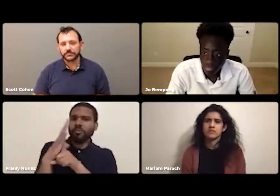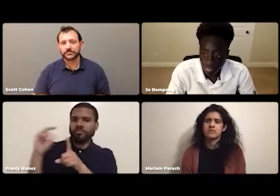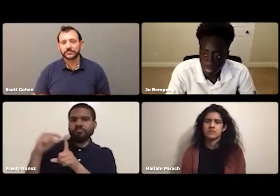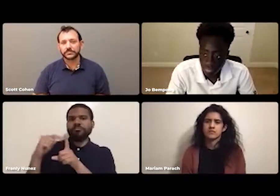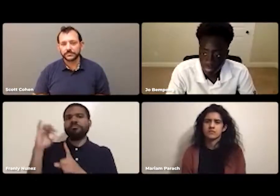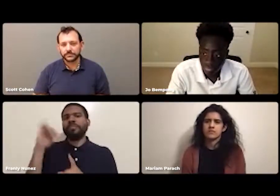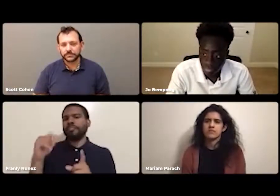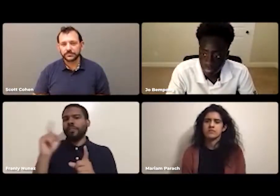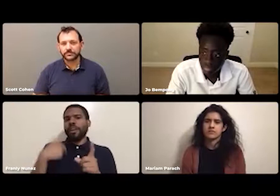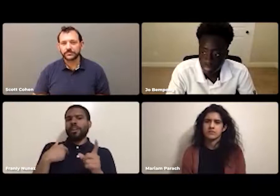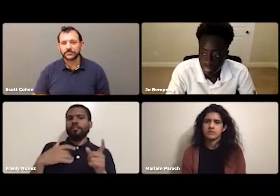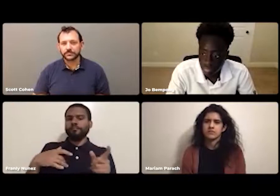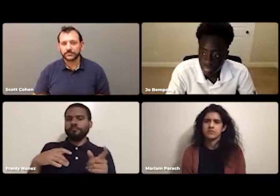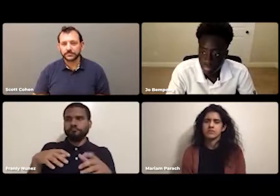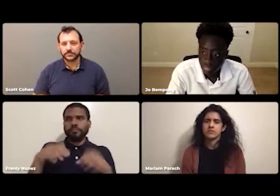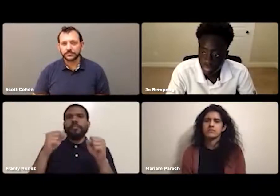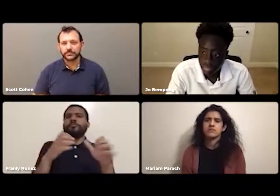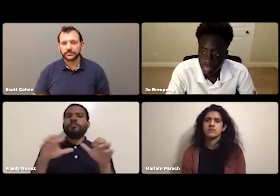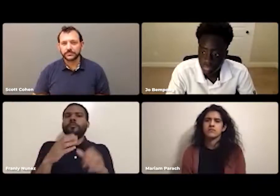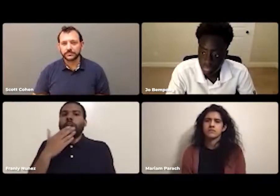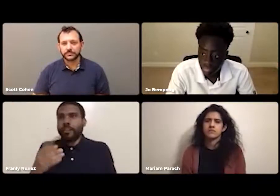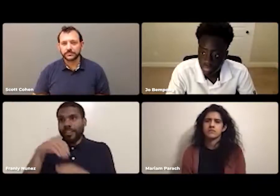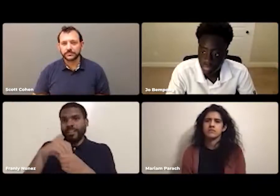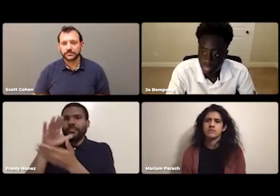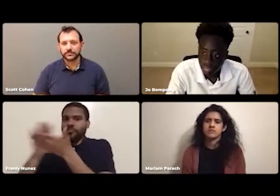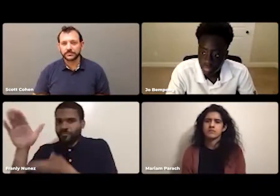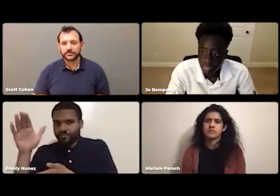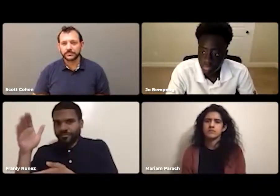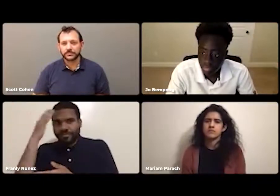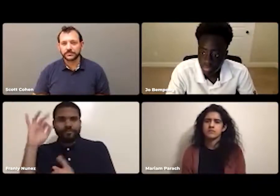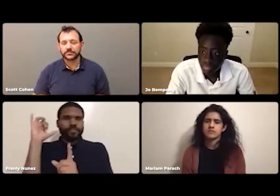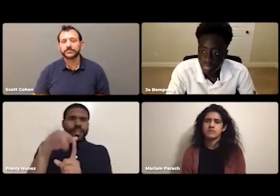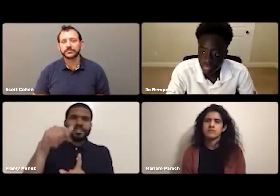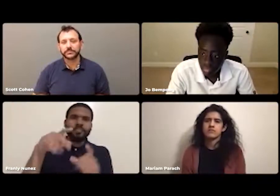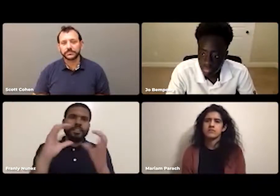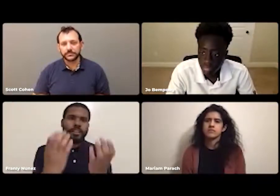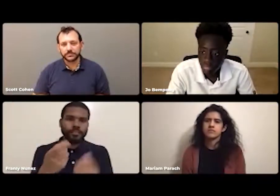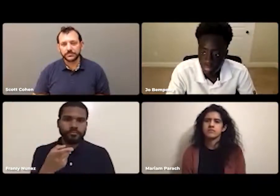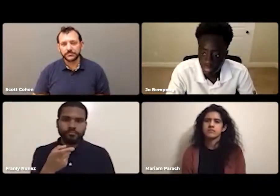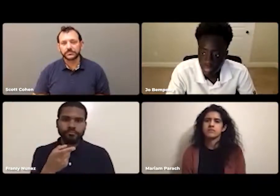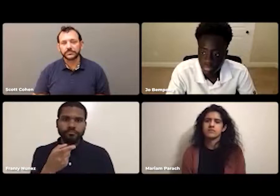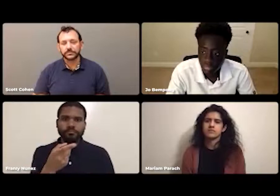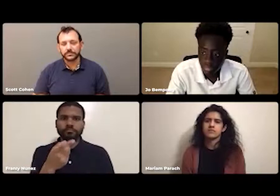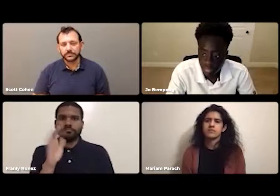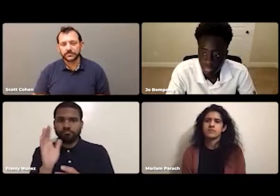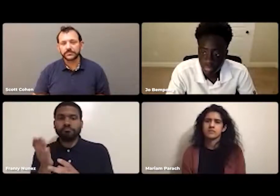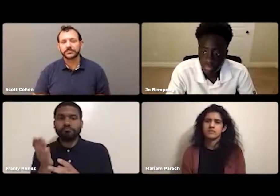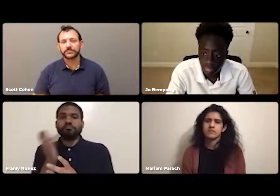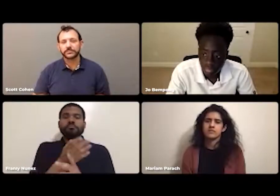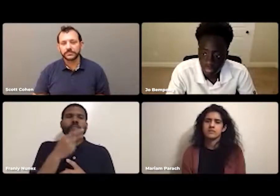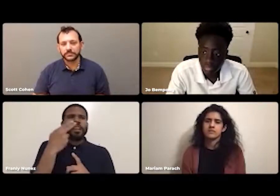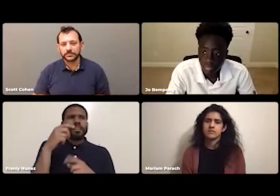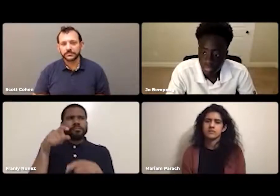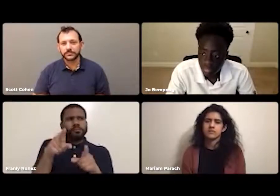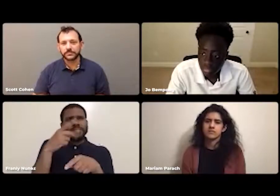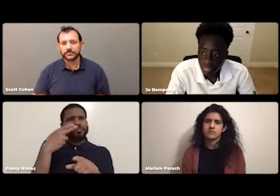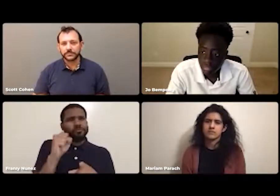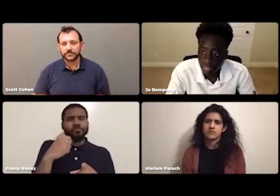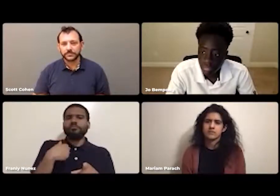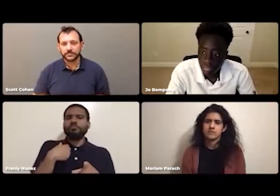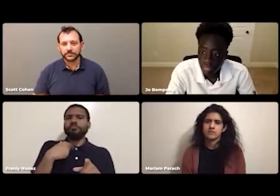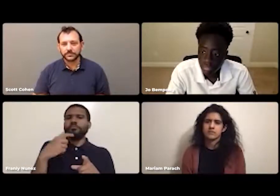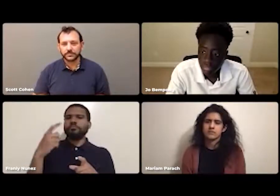And, I think I did well in college because of those AP classes.